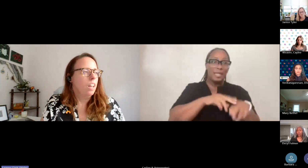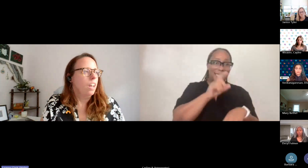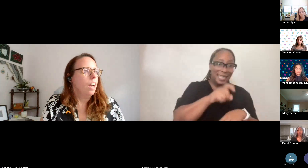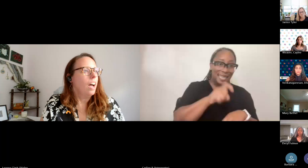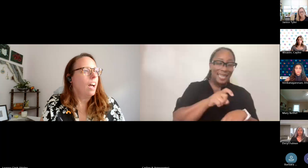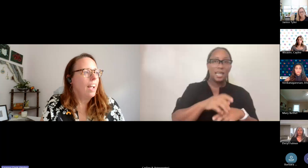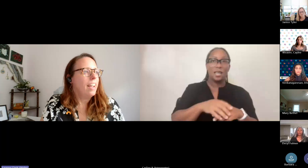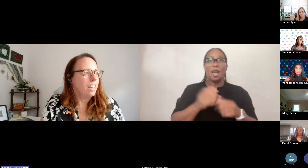happening.